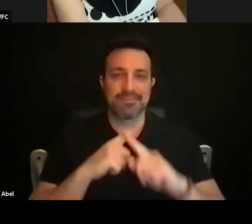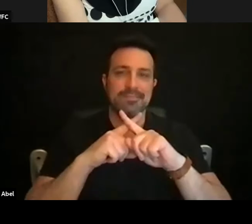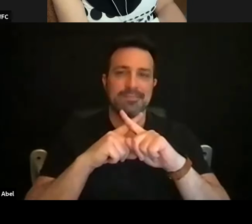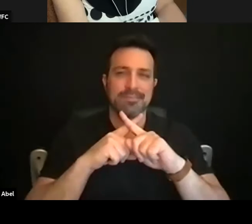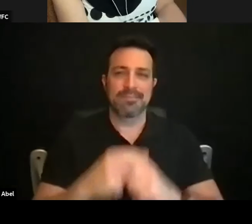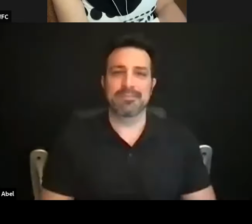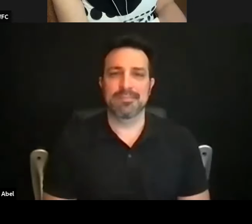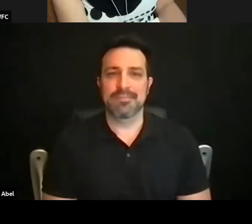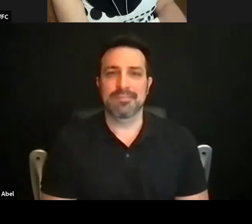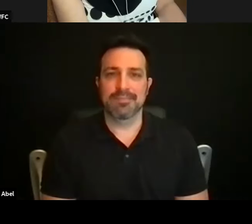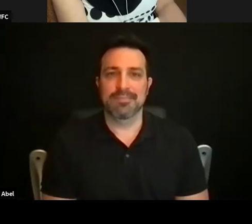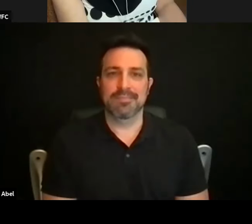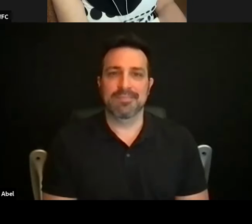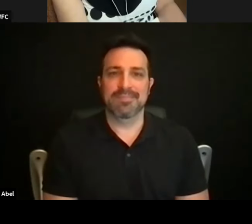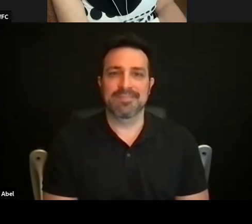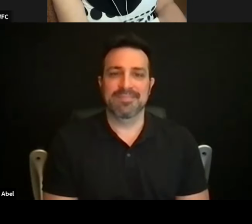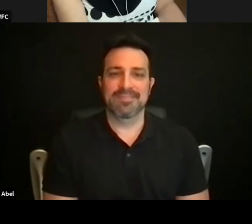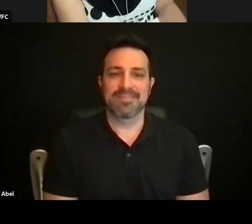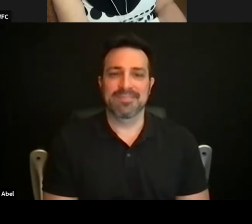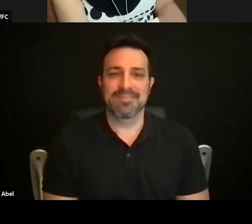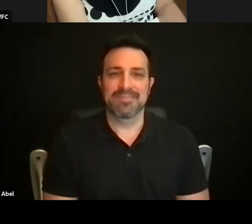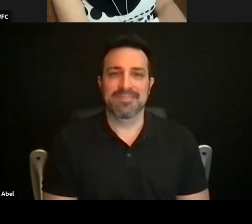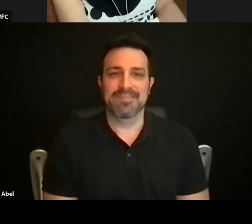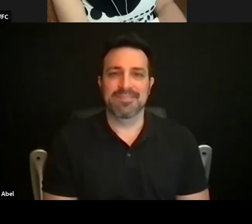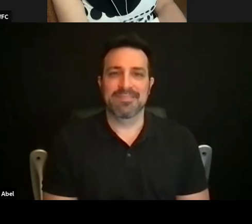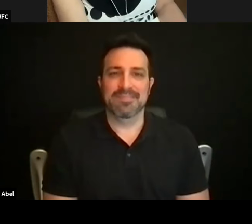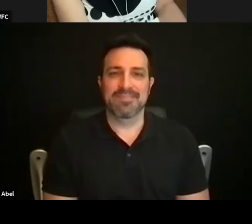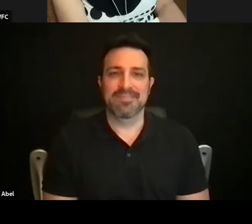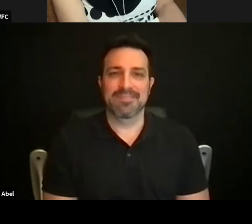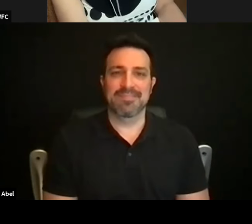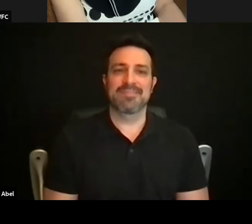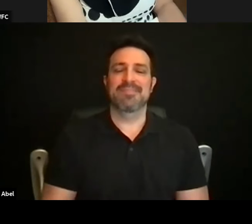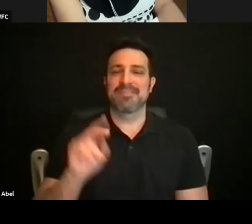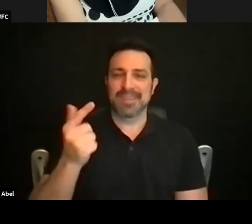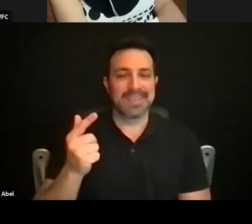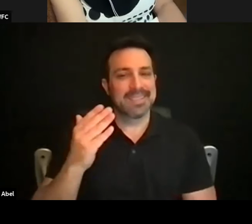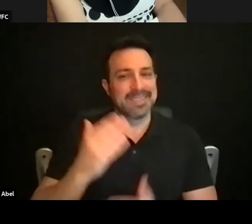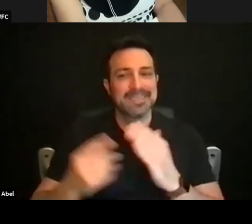good person. Nothing is stopping anybody from being that good person, really besides